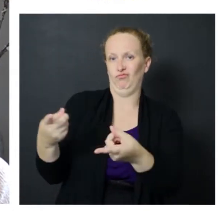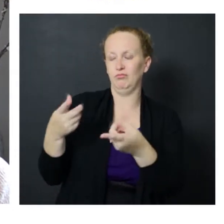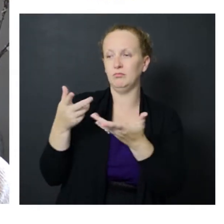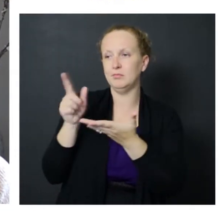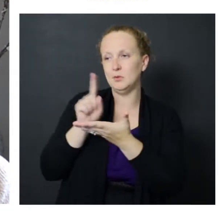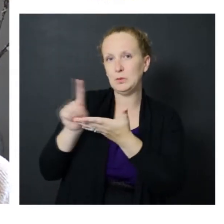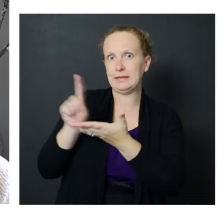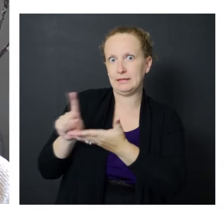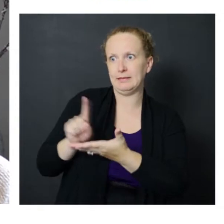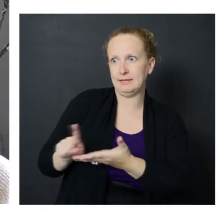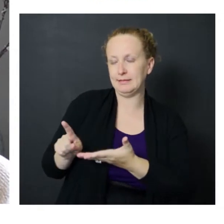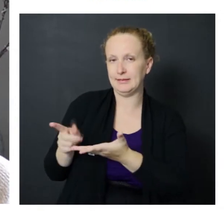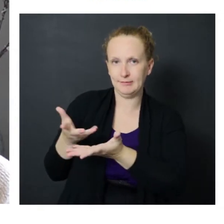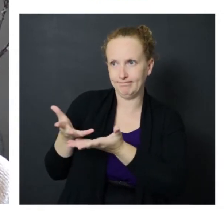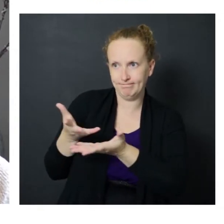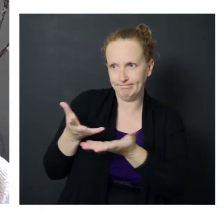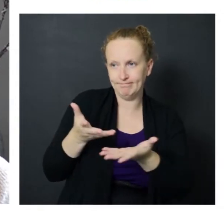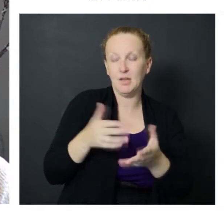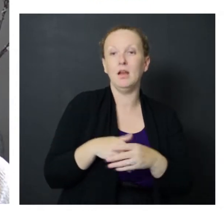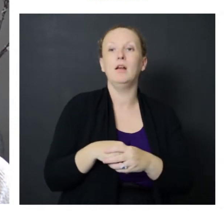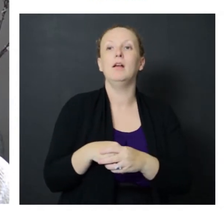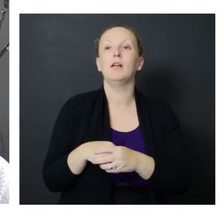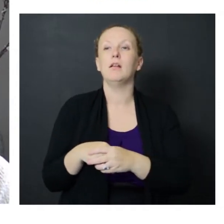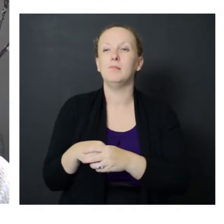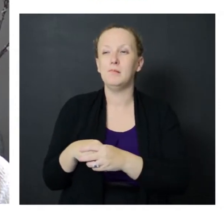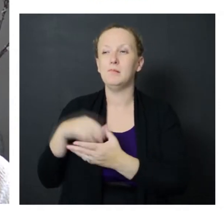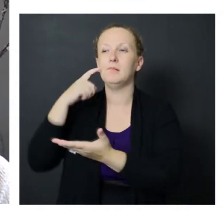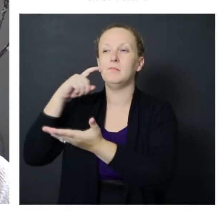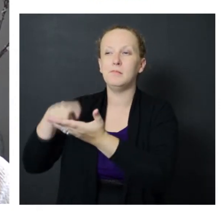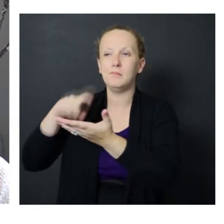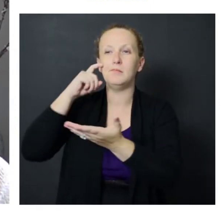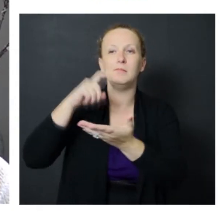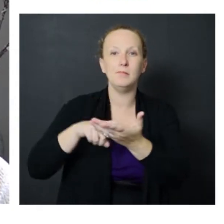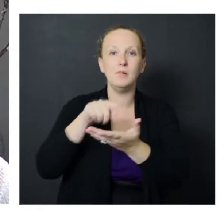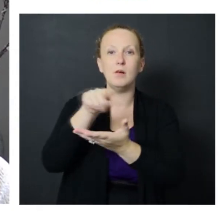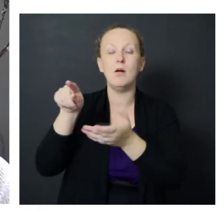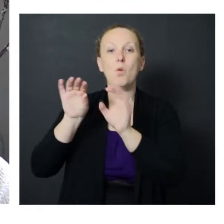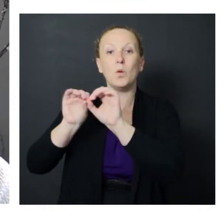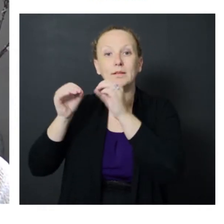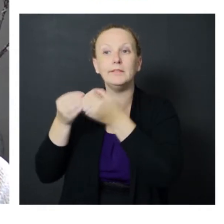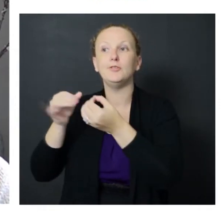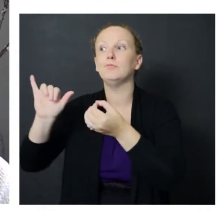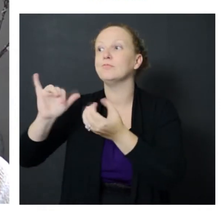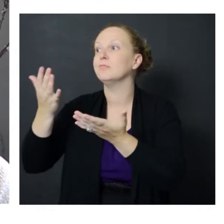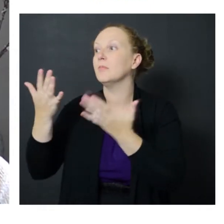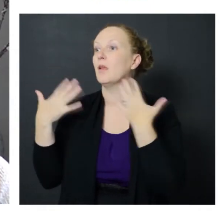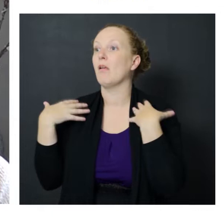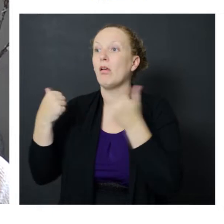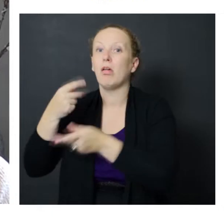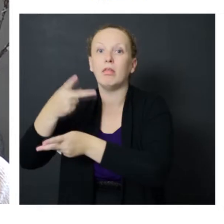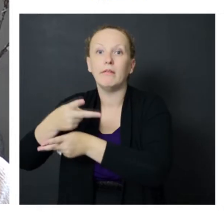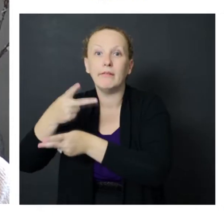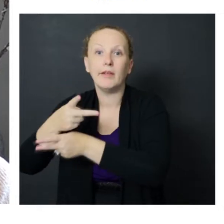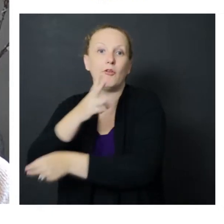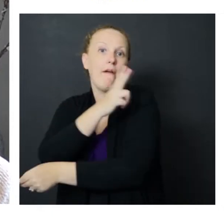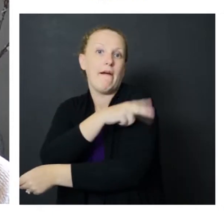beginning of the pandemic, was that organizations, be hospital language departments or language companies,